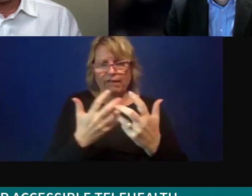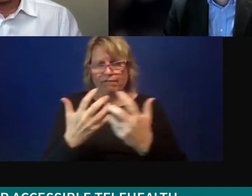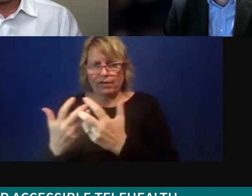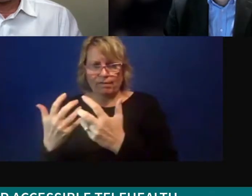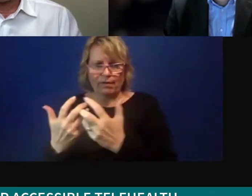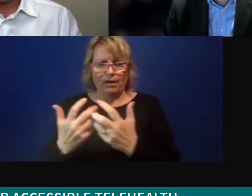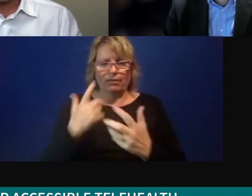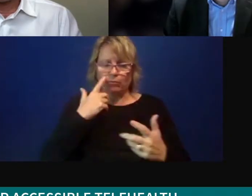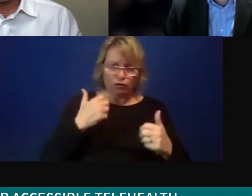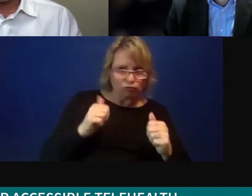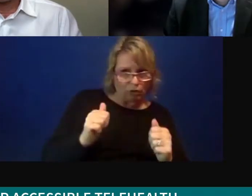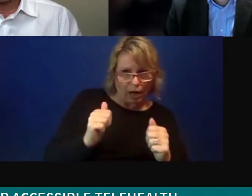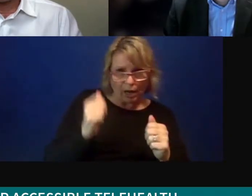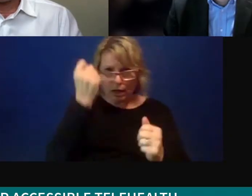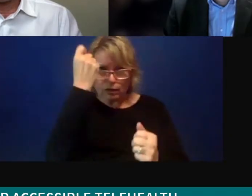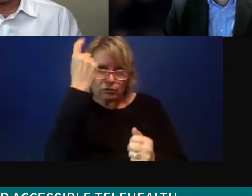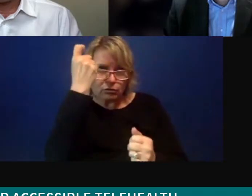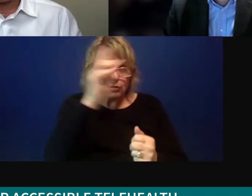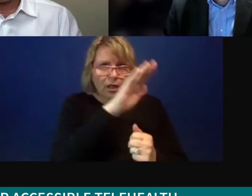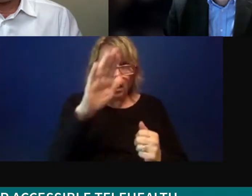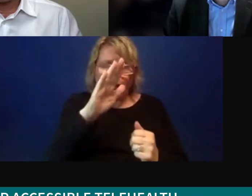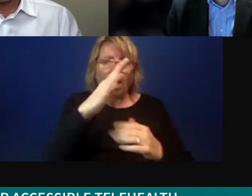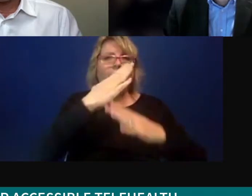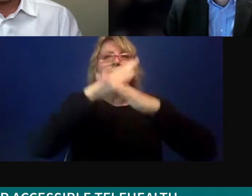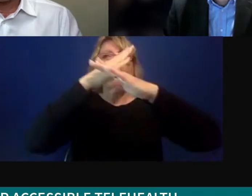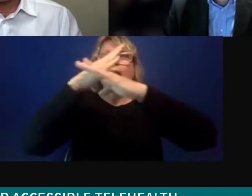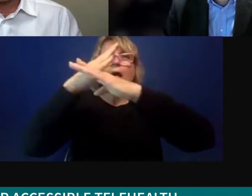trying to understand what those blocks are, and then lowering the barriers such that each